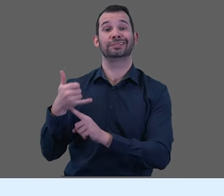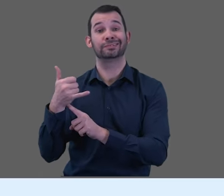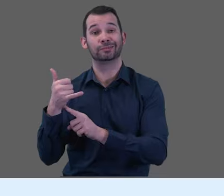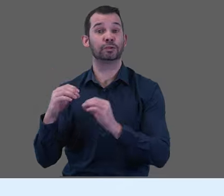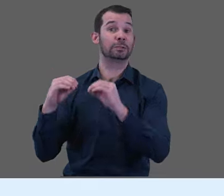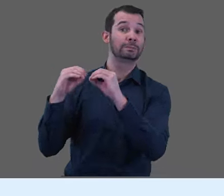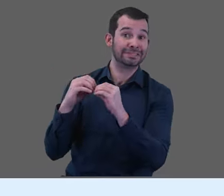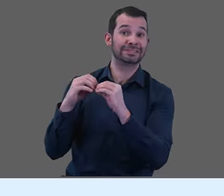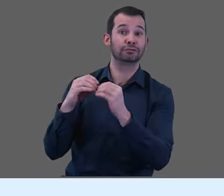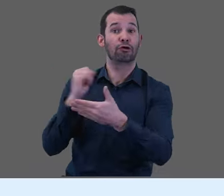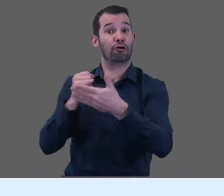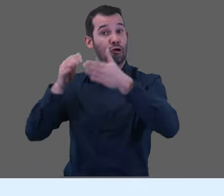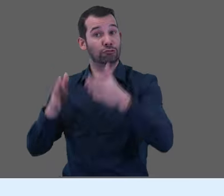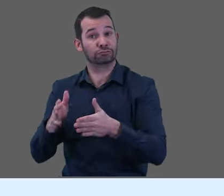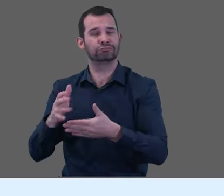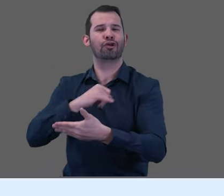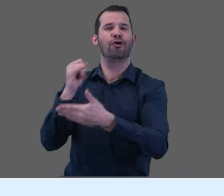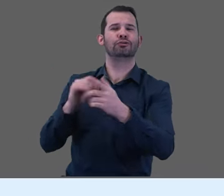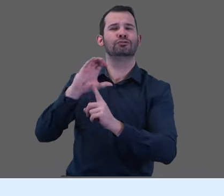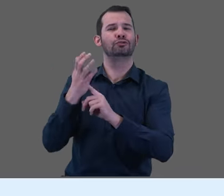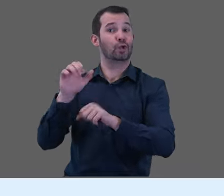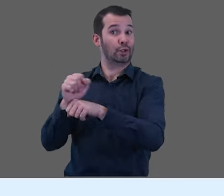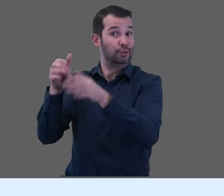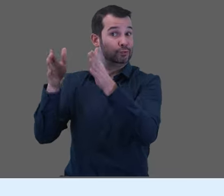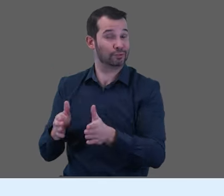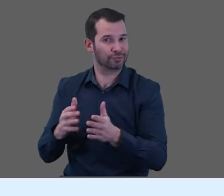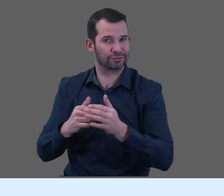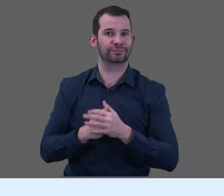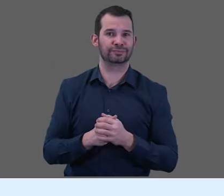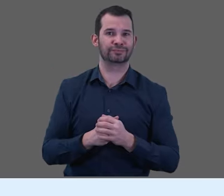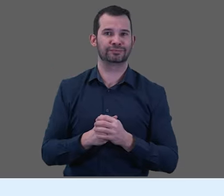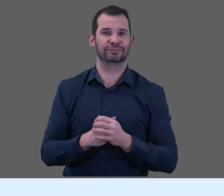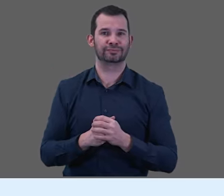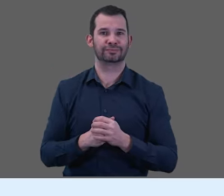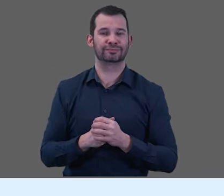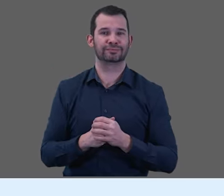First Nations, Inuit or Métis artists or arts cultural workers,